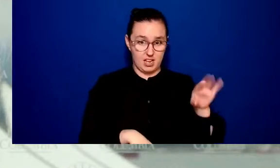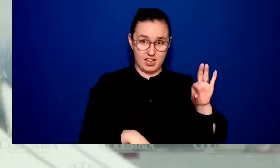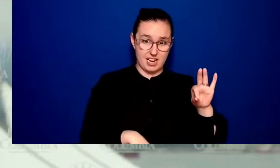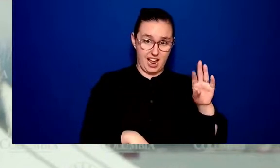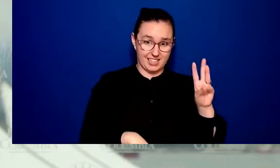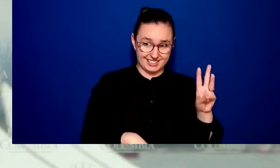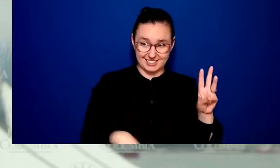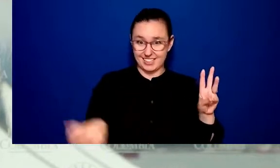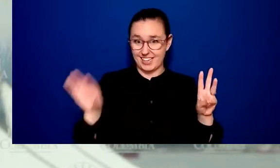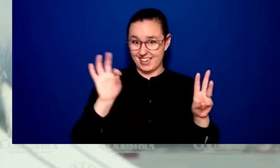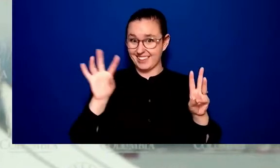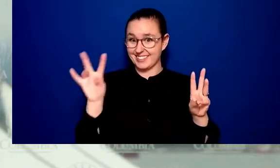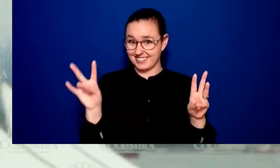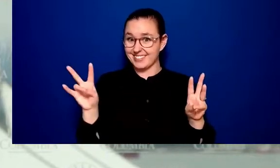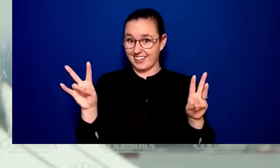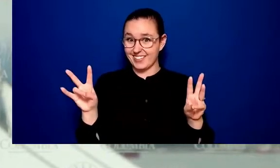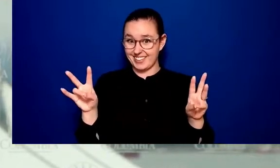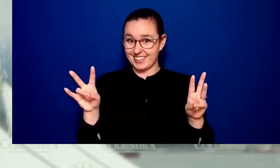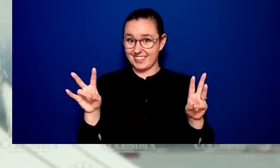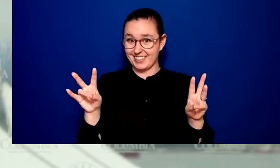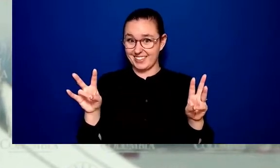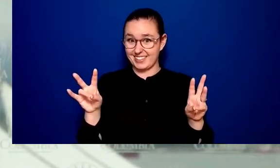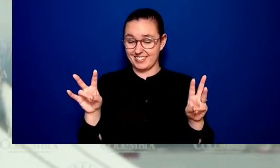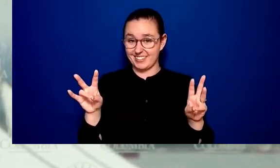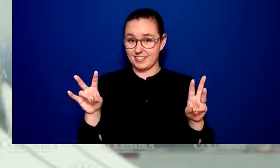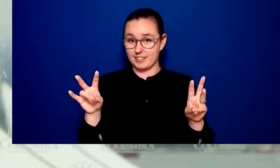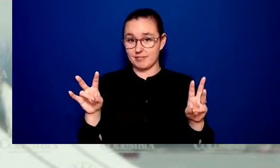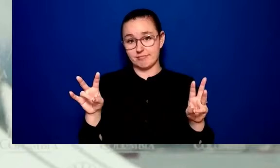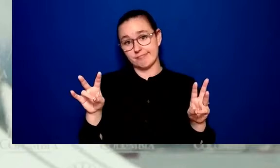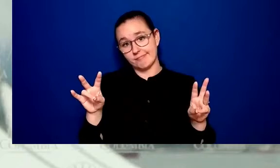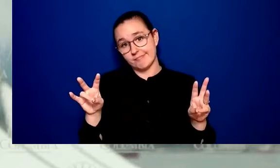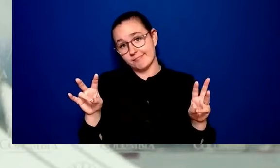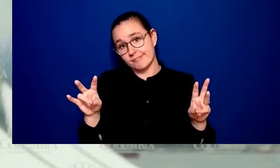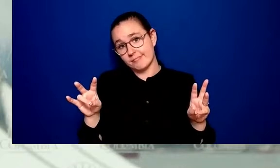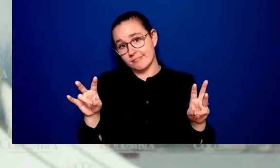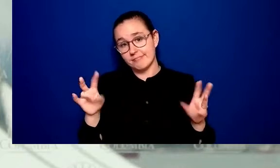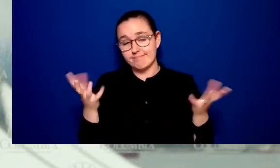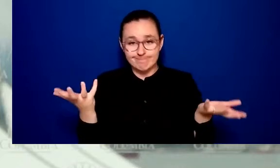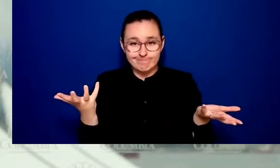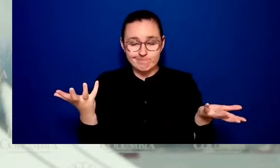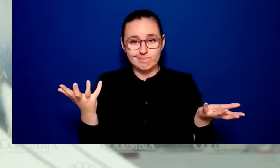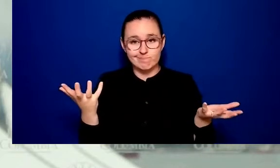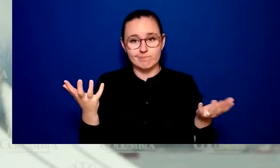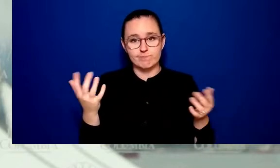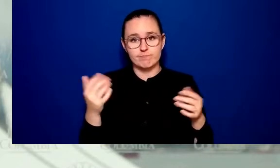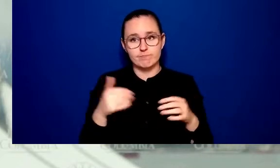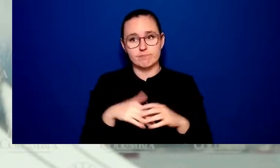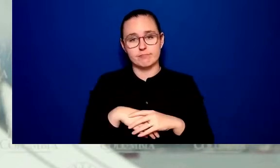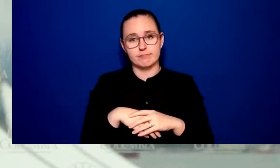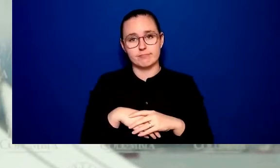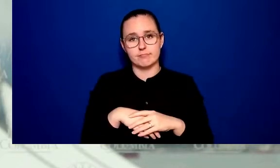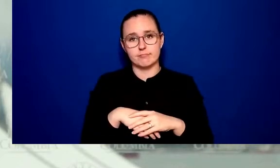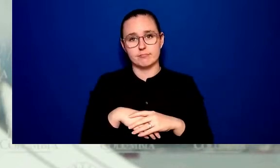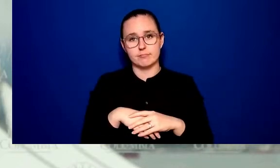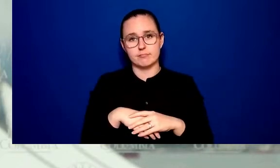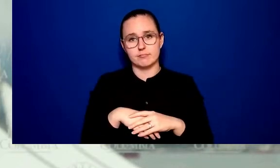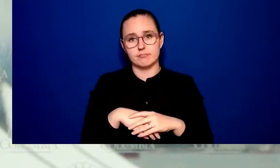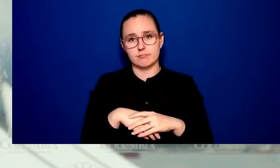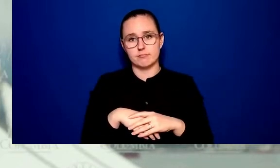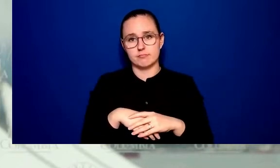everywhere, and we're also preparing, of course. For the fire the significantly larger challenge in terms of sheer